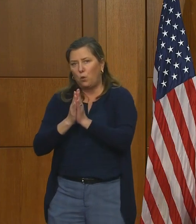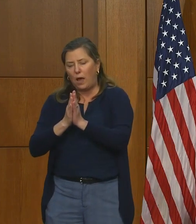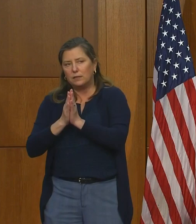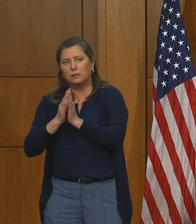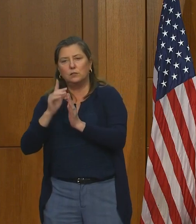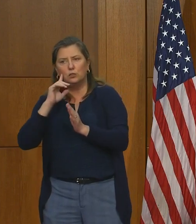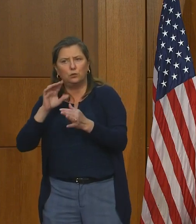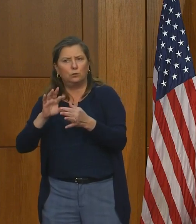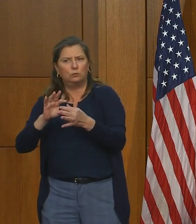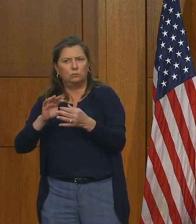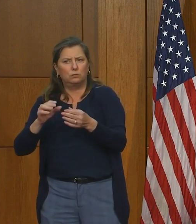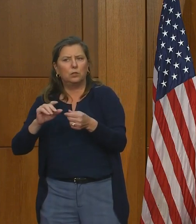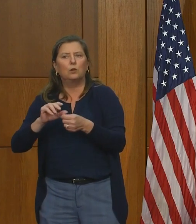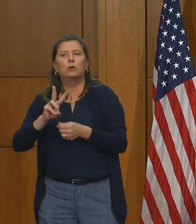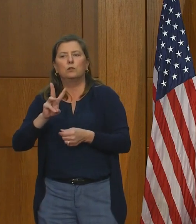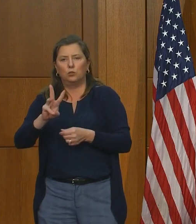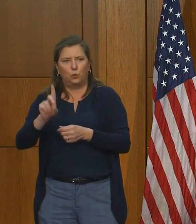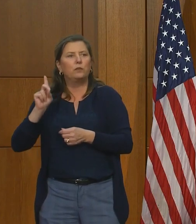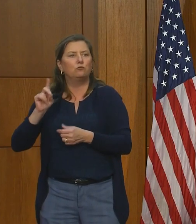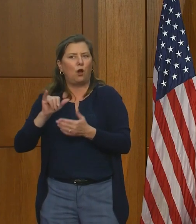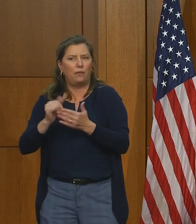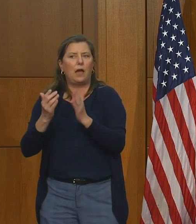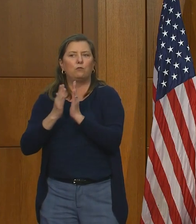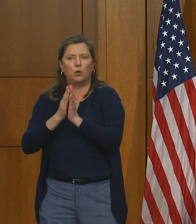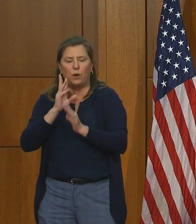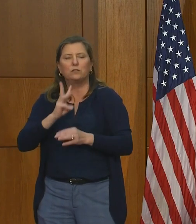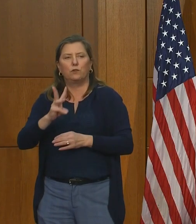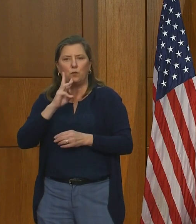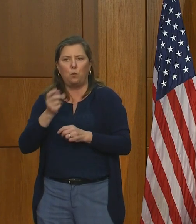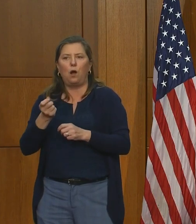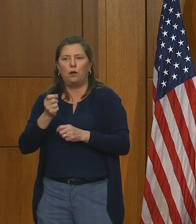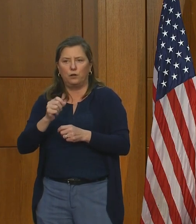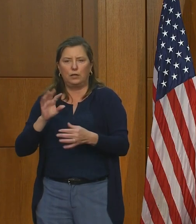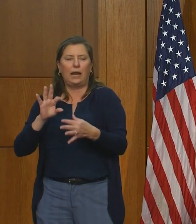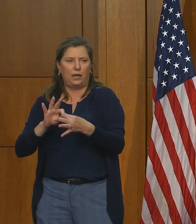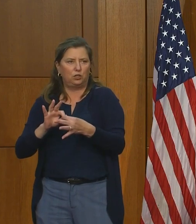THANK YOU GOOD AFTERNOON THIS